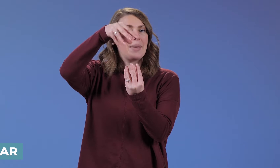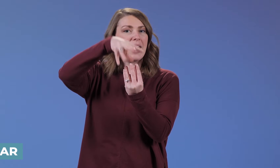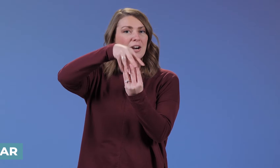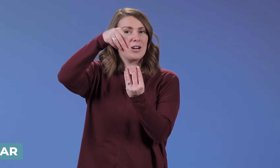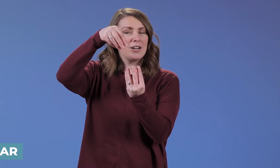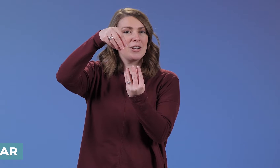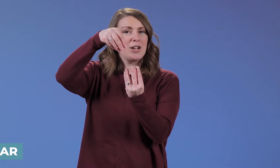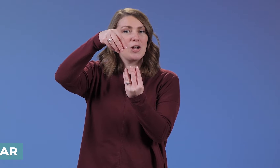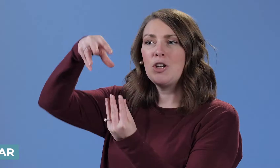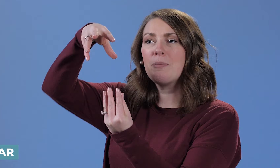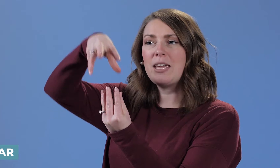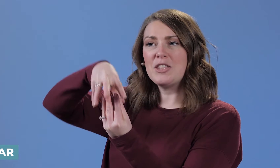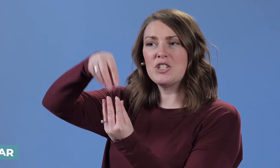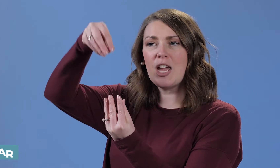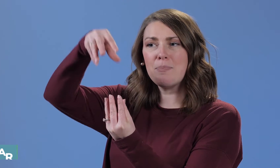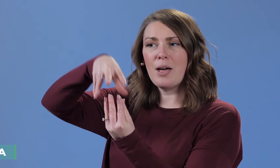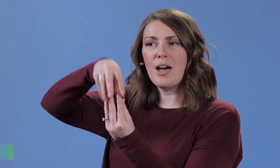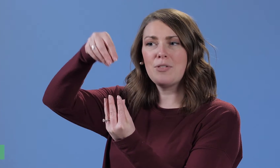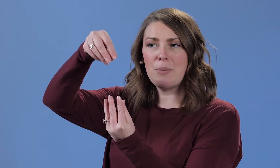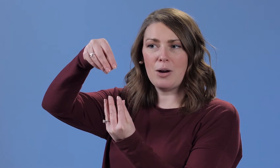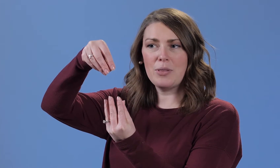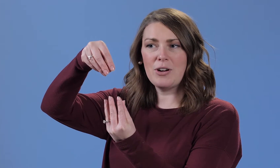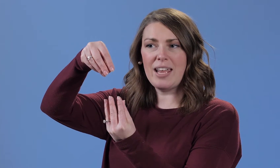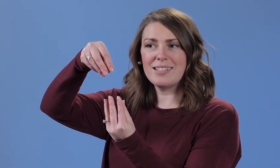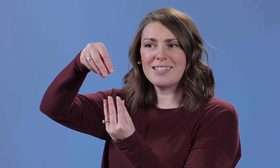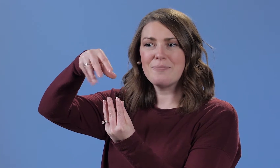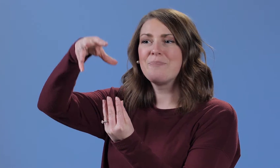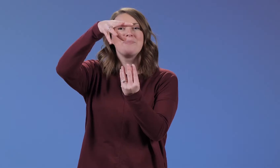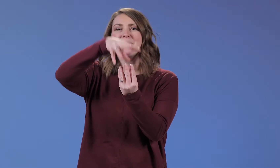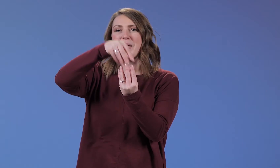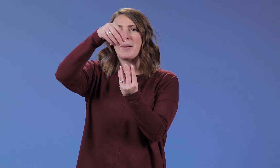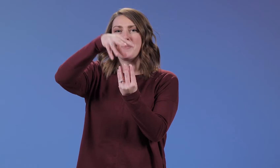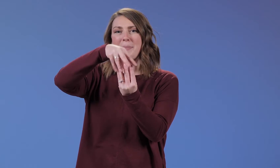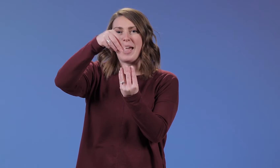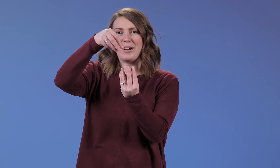PEAR You're making the shape of the pear with your hands. PEAR